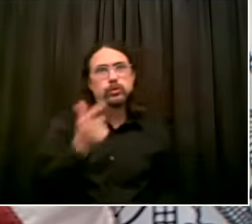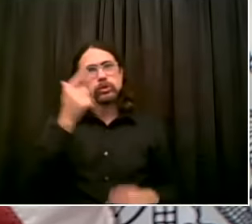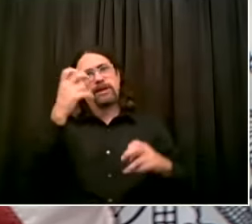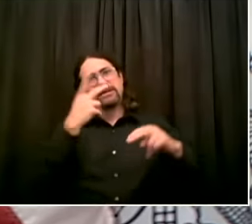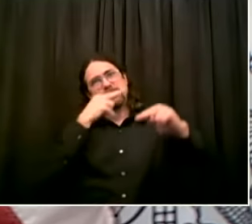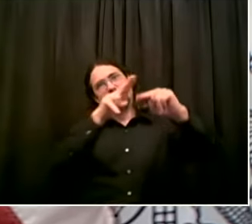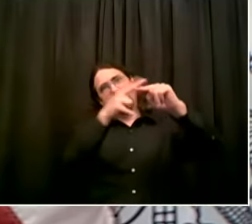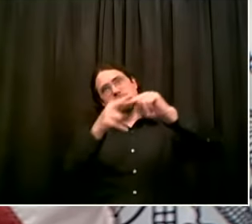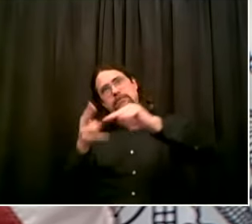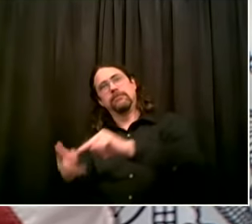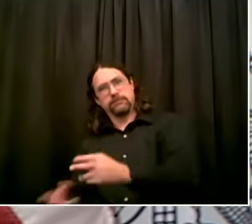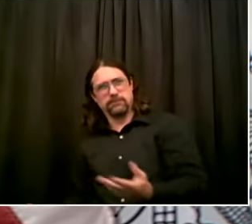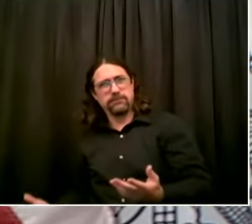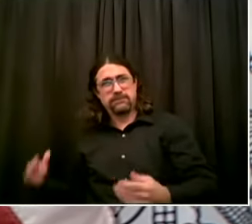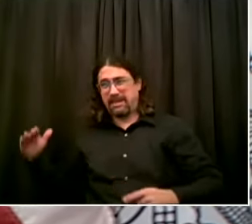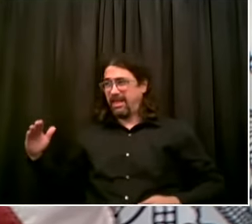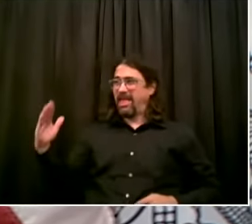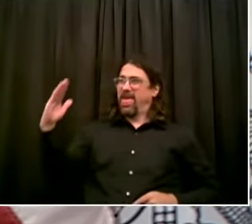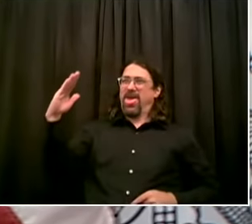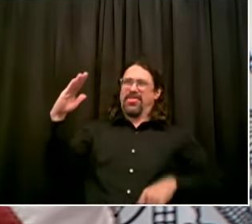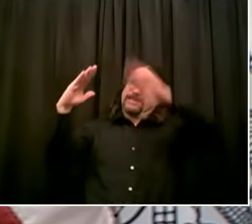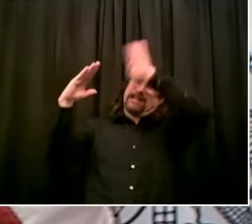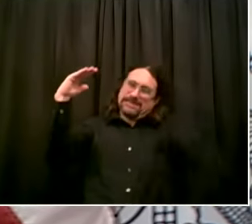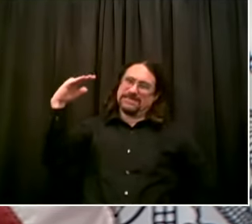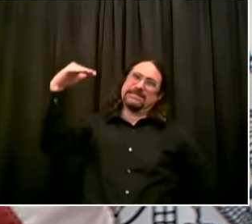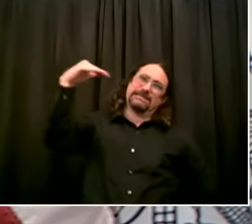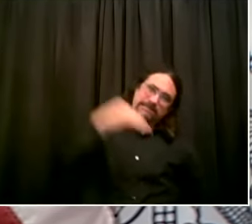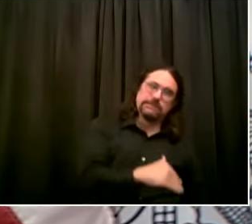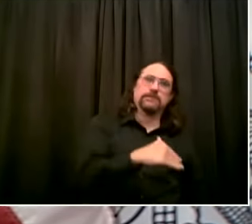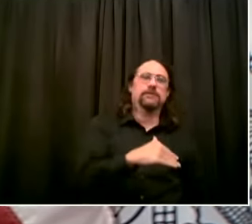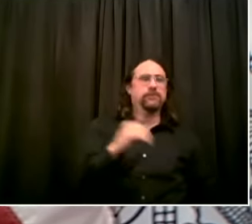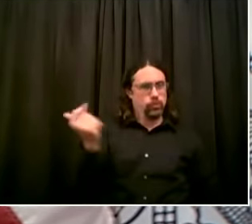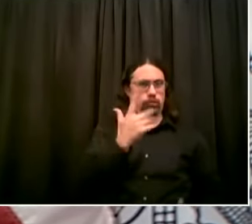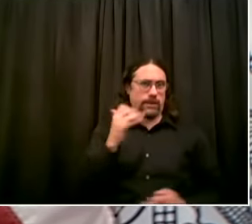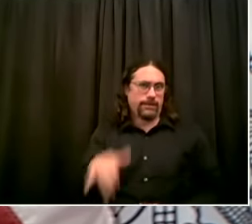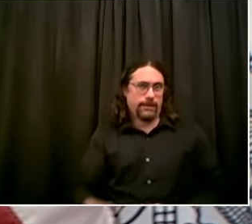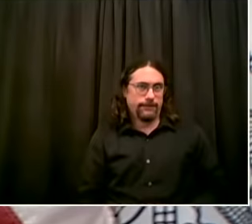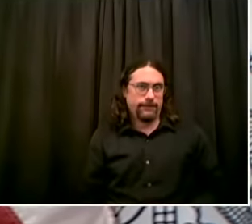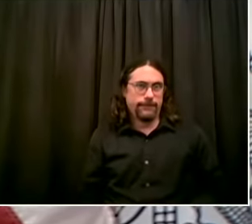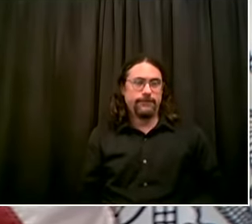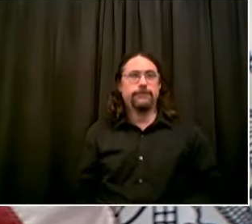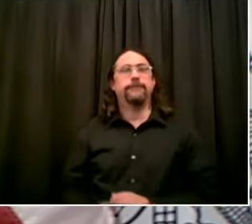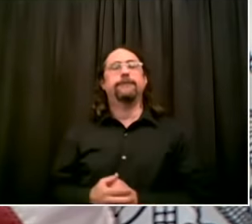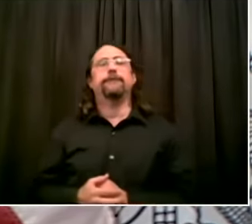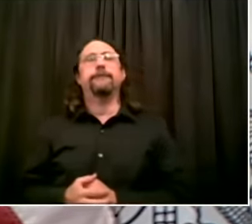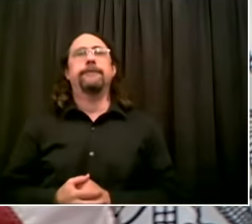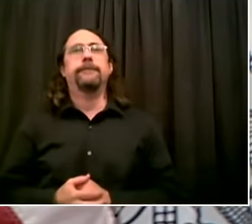CORPS. EE HAVE SEVEN SOUND TRUCKS ACROSS THE CLUSTER AREA AND WE ARE MAKING ROBO CALLS.